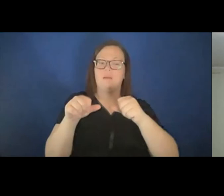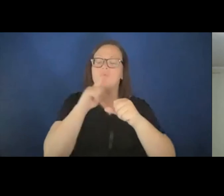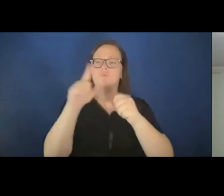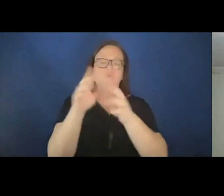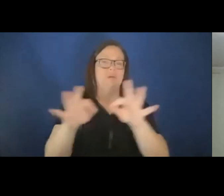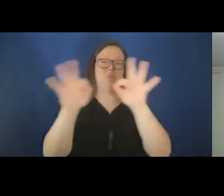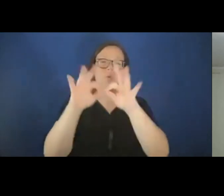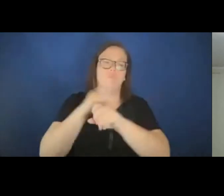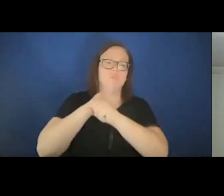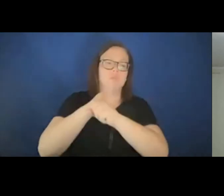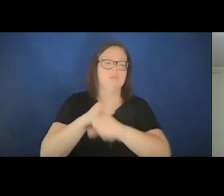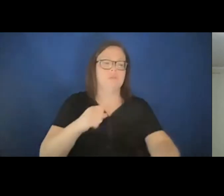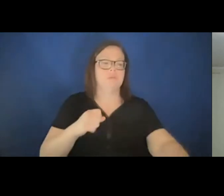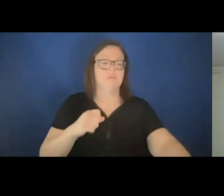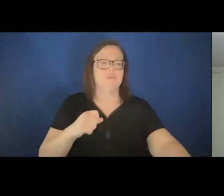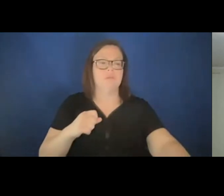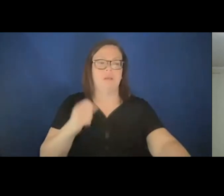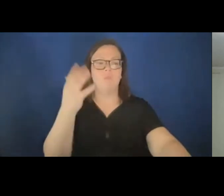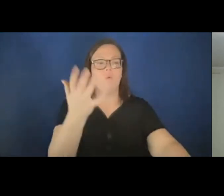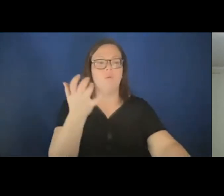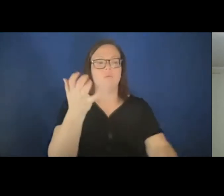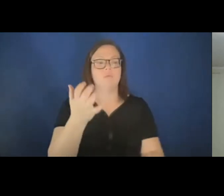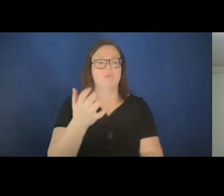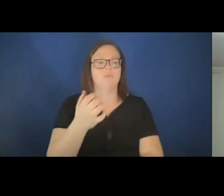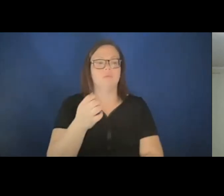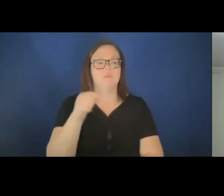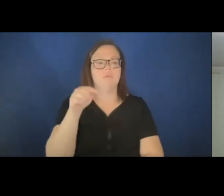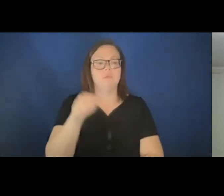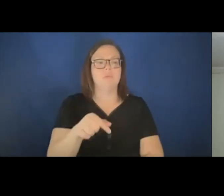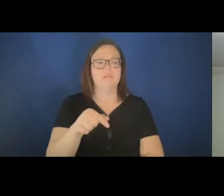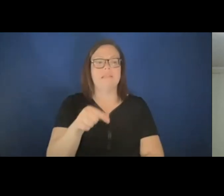rootlessness and longing It is our instinct to survive